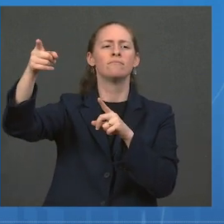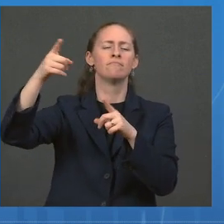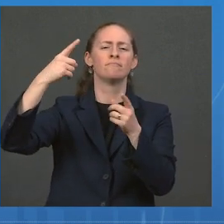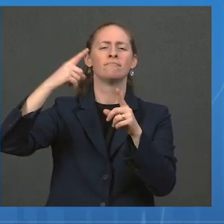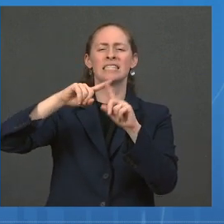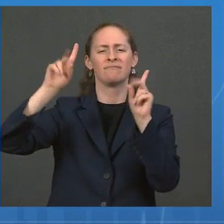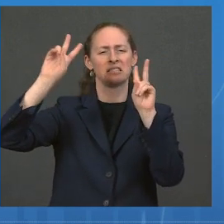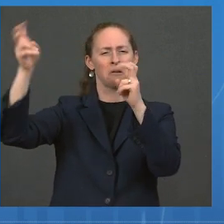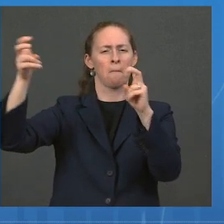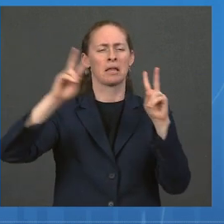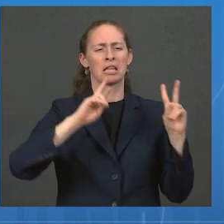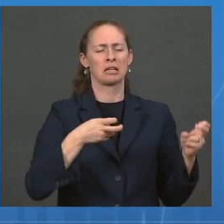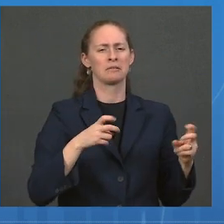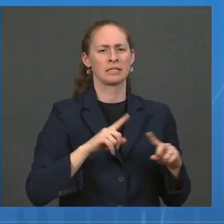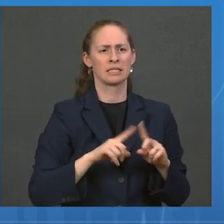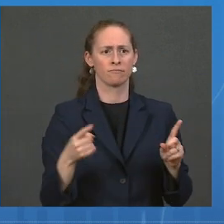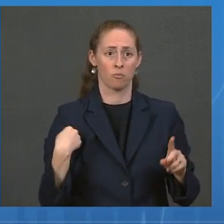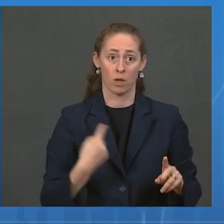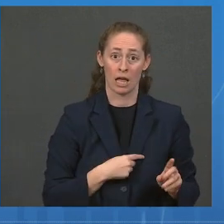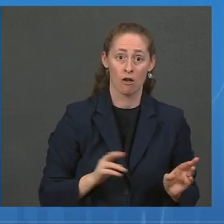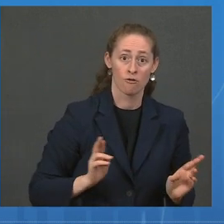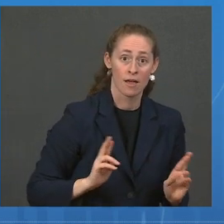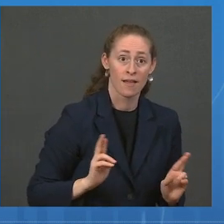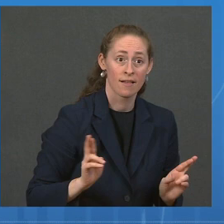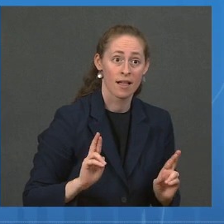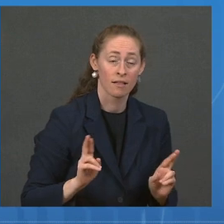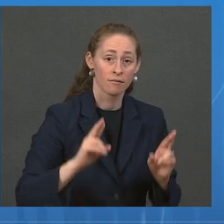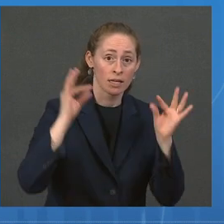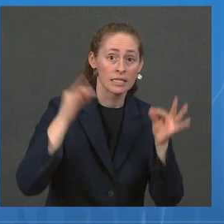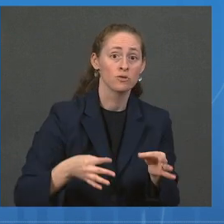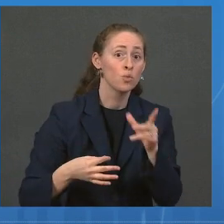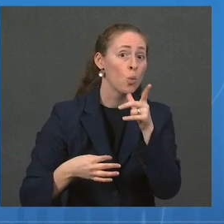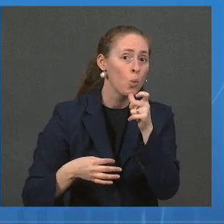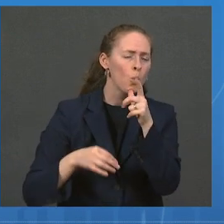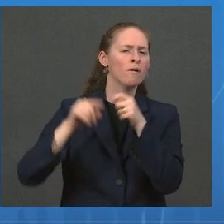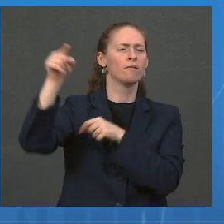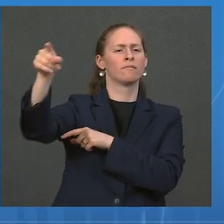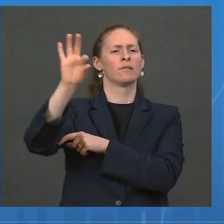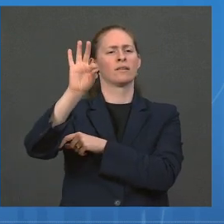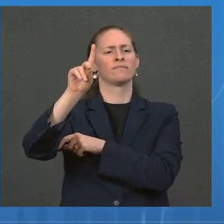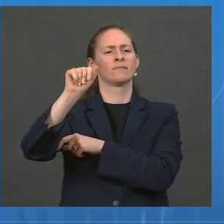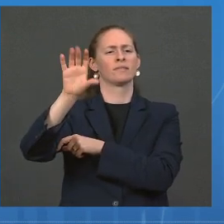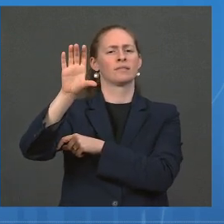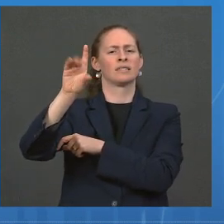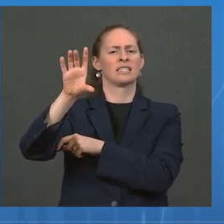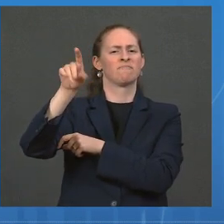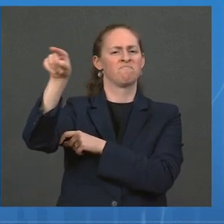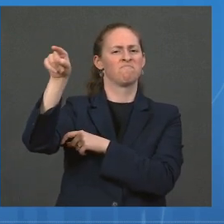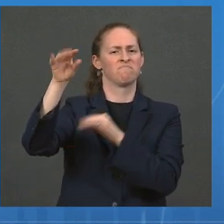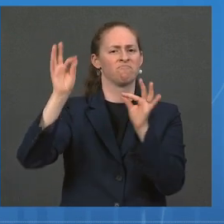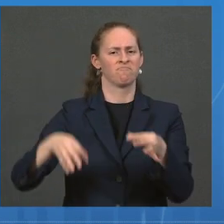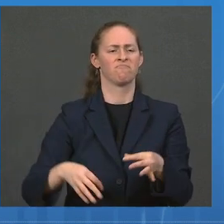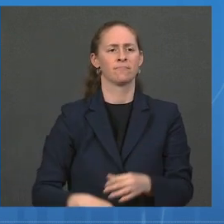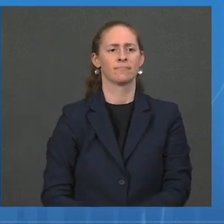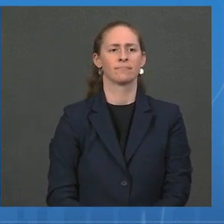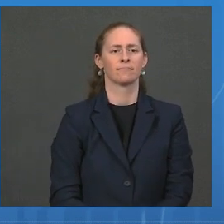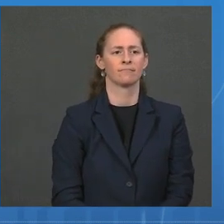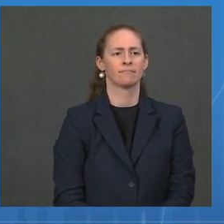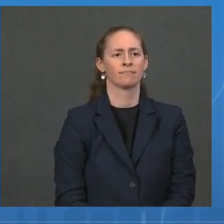but the decision on the authorization is clearly with the FDA and the CDC. And I think this is a best practice. This is the right way to do things: